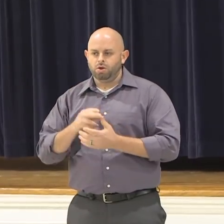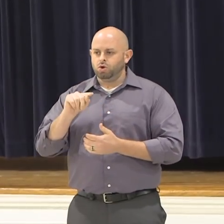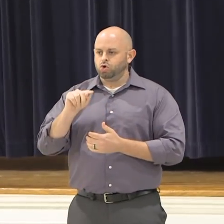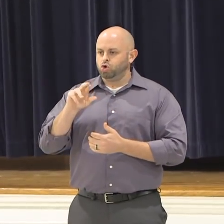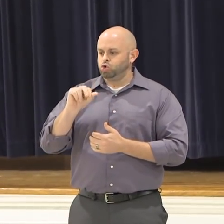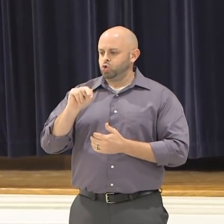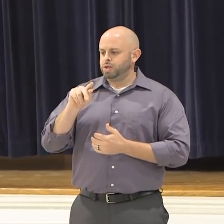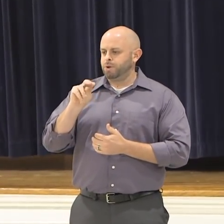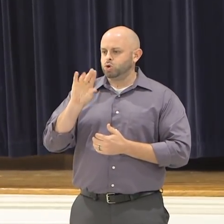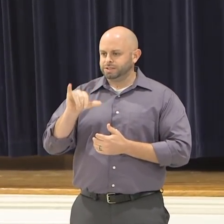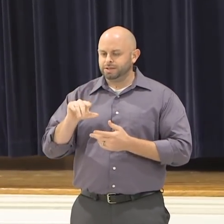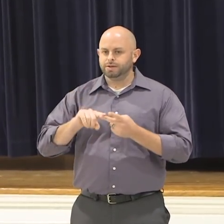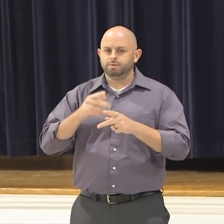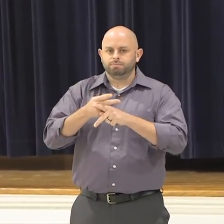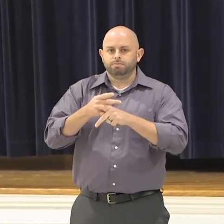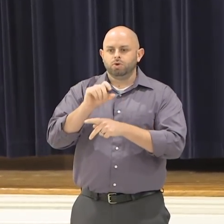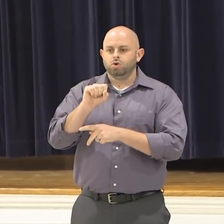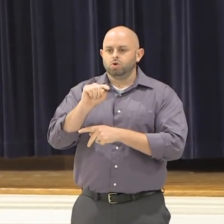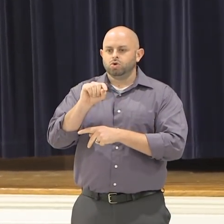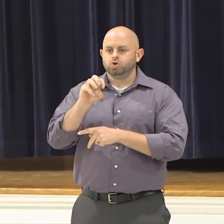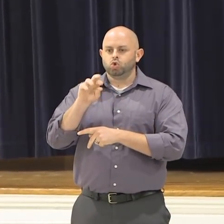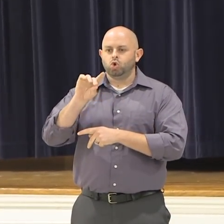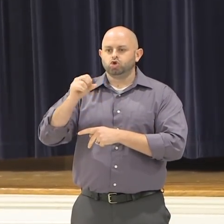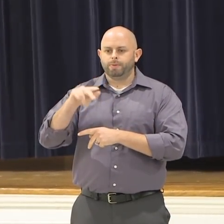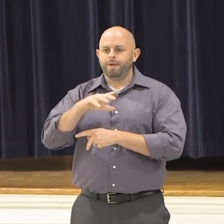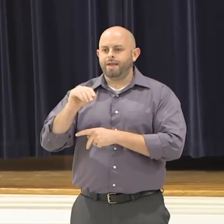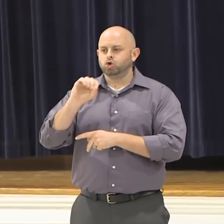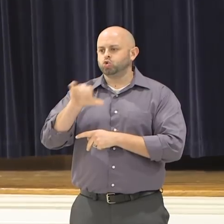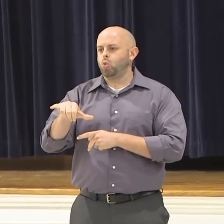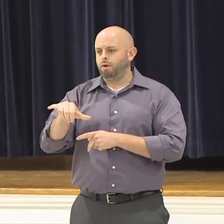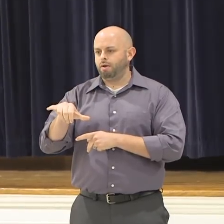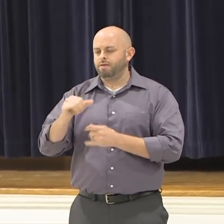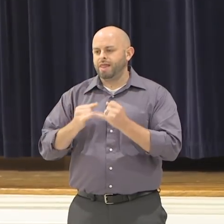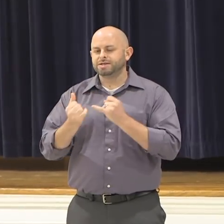and then joy everyone can remember the joy was everyone being like joy what